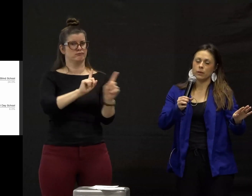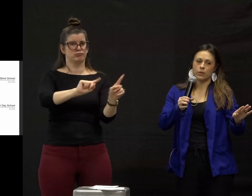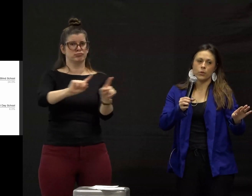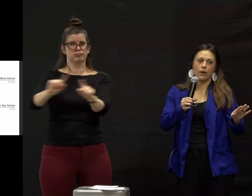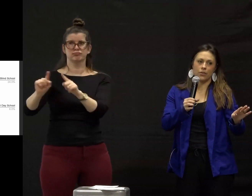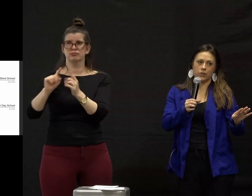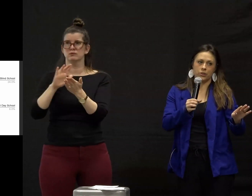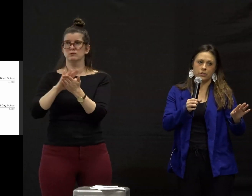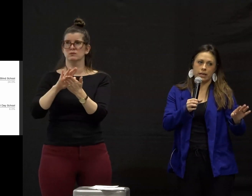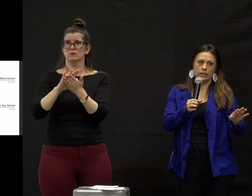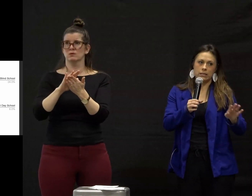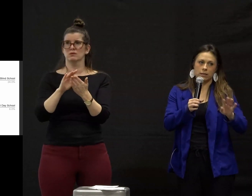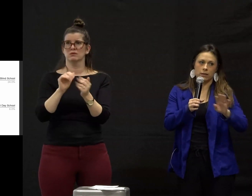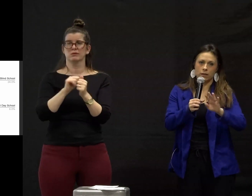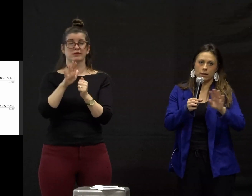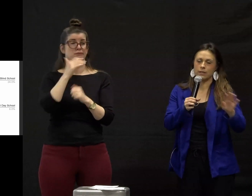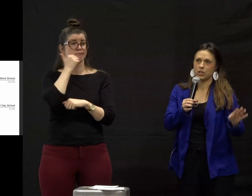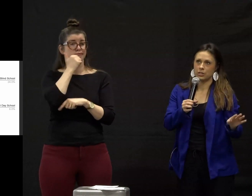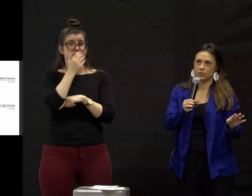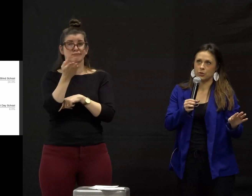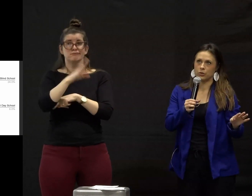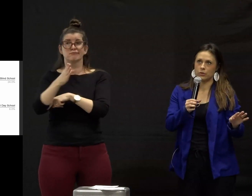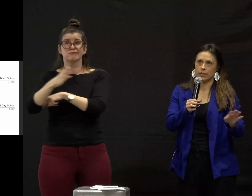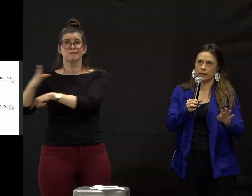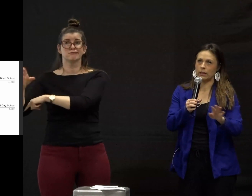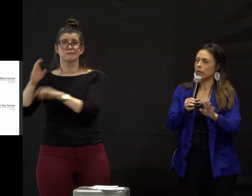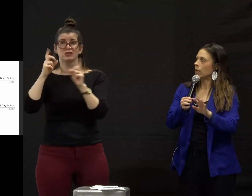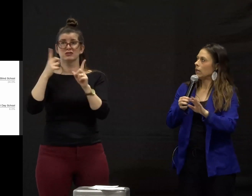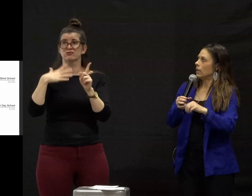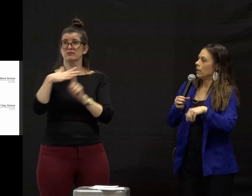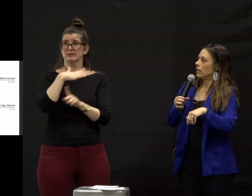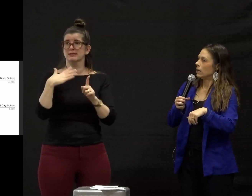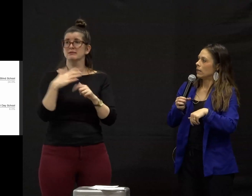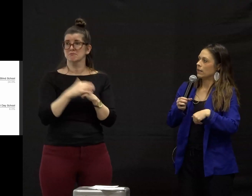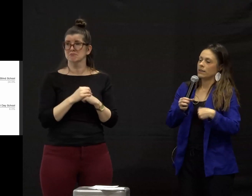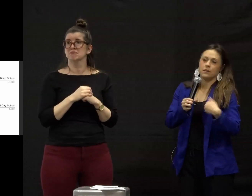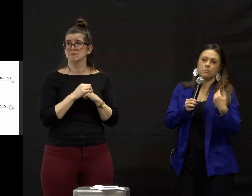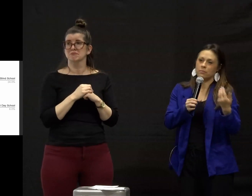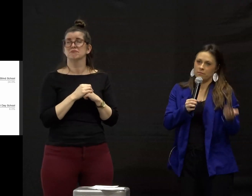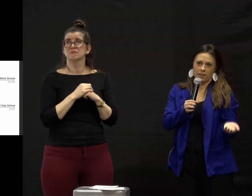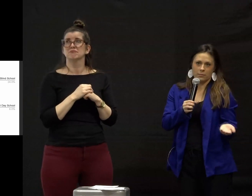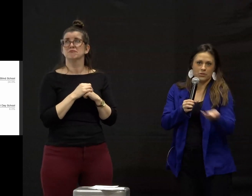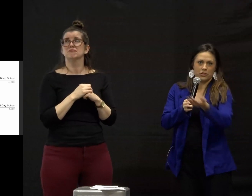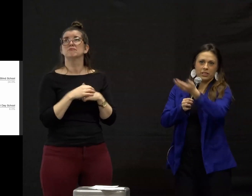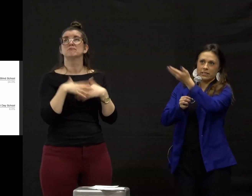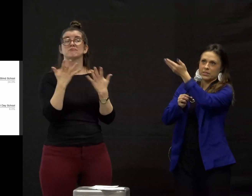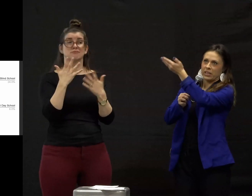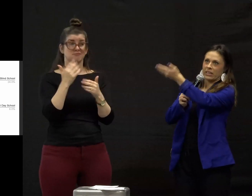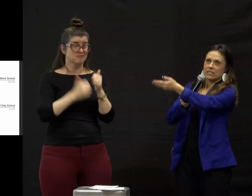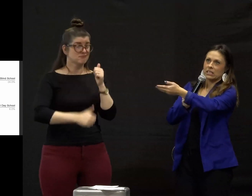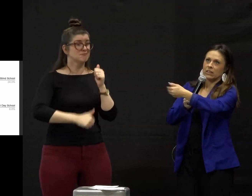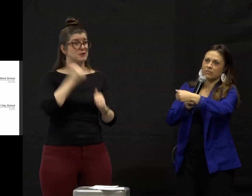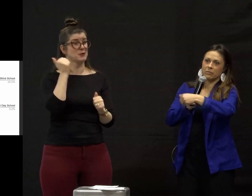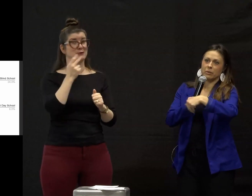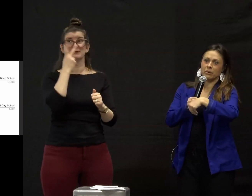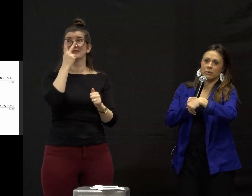throughout their days in an educational setting. The vast majority as you can see are from a,